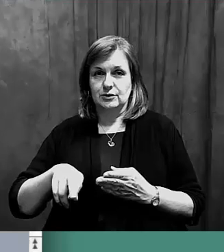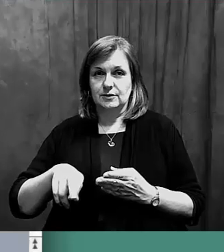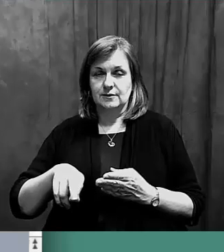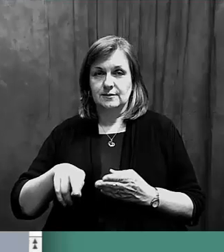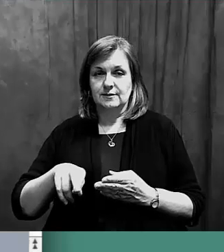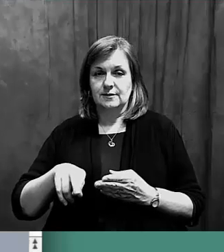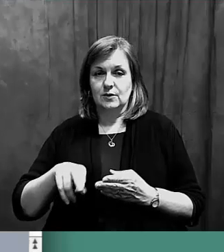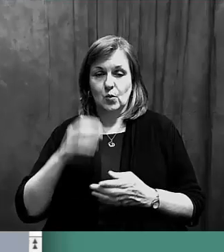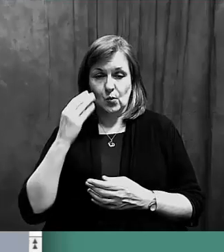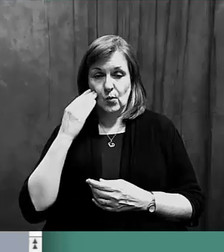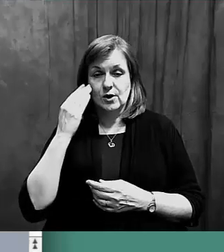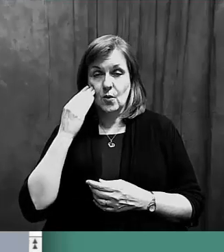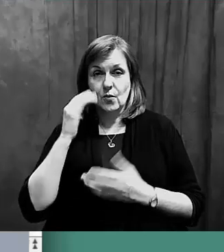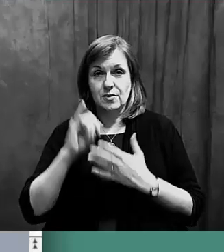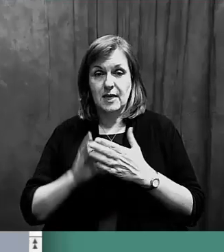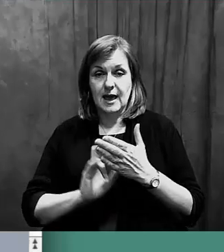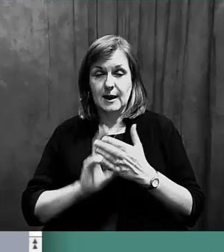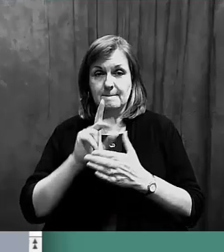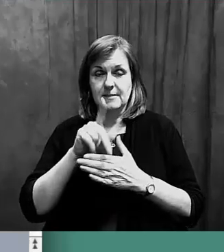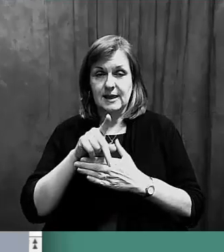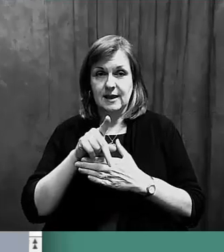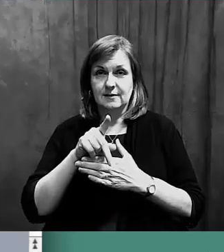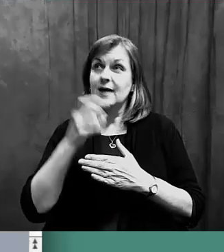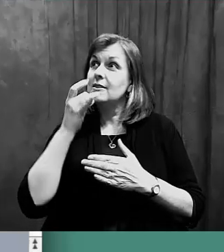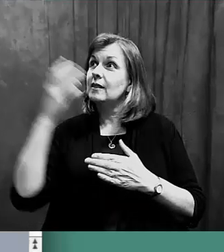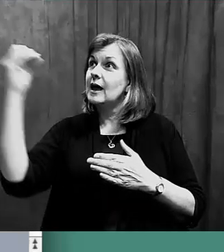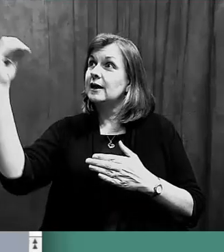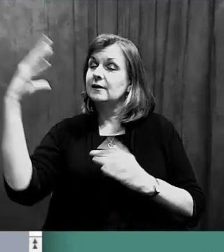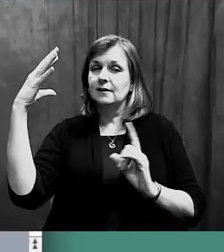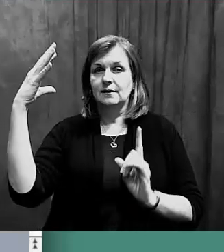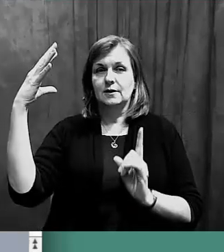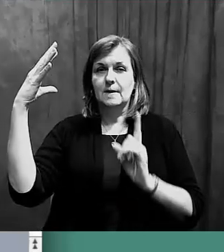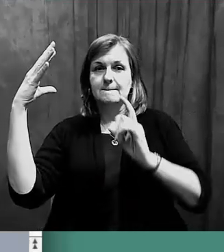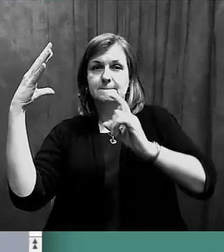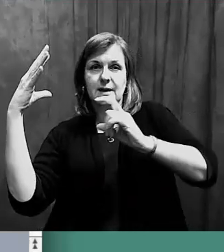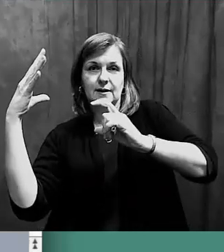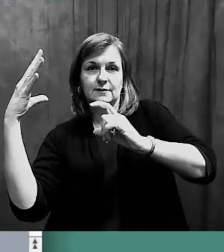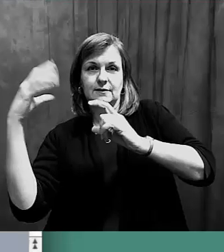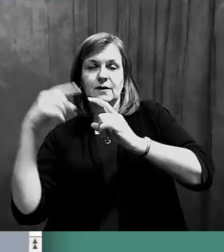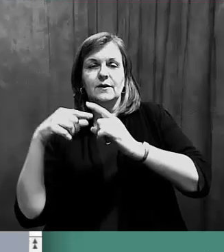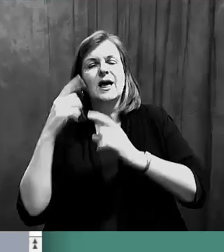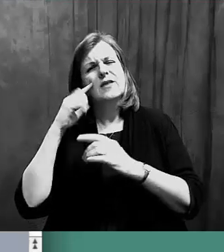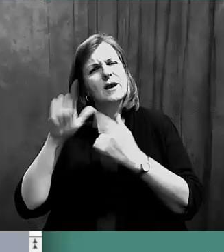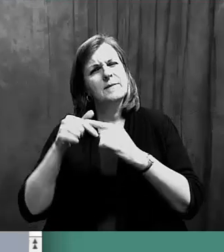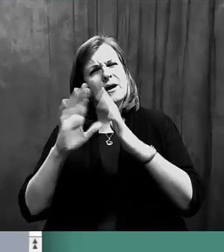research just the very essence that a plant can bend towards the light